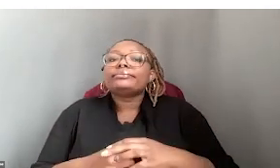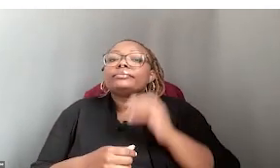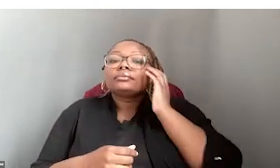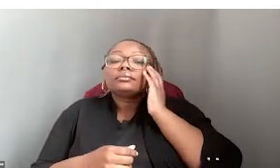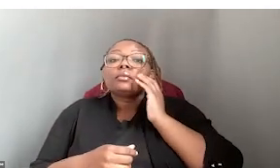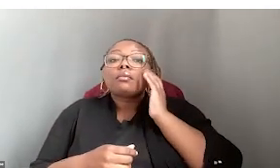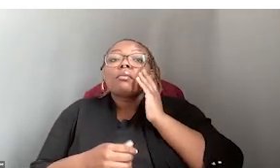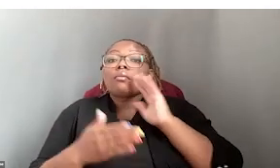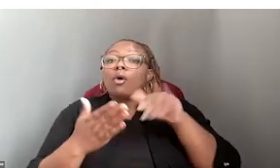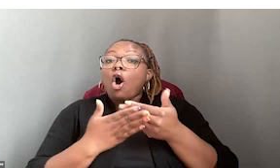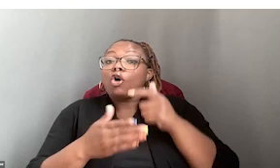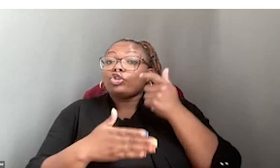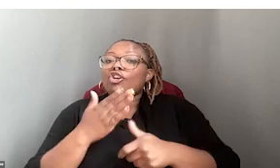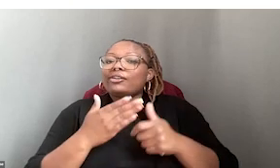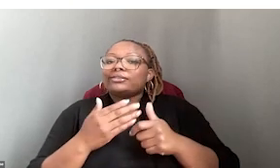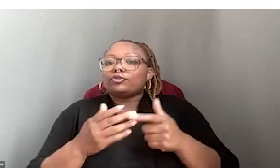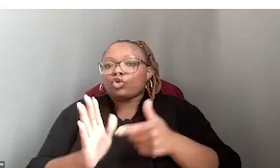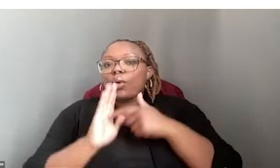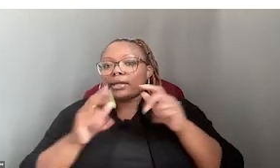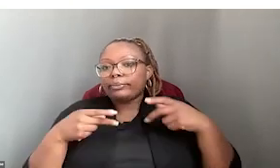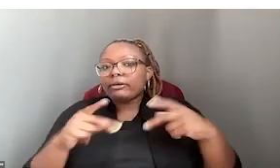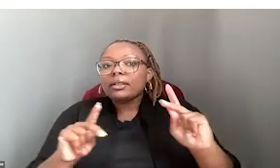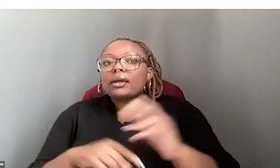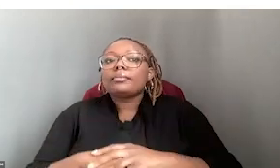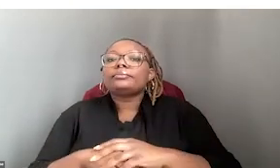When you are adding a subaward or subrecipient monitoring,